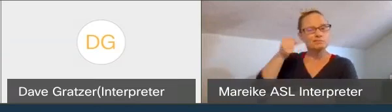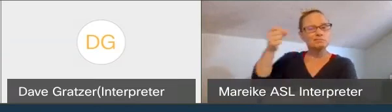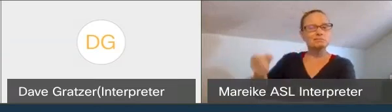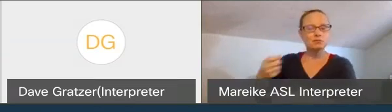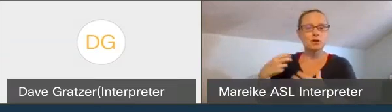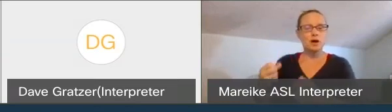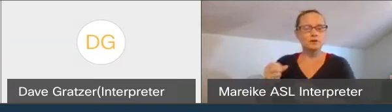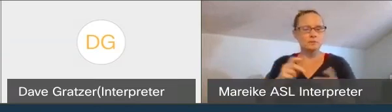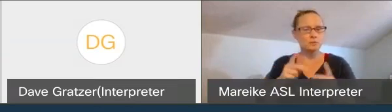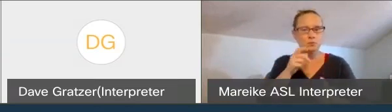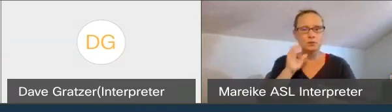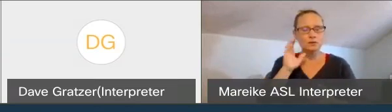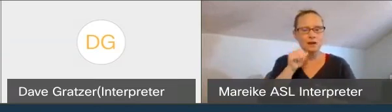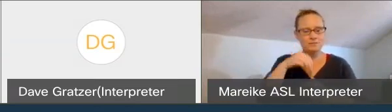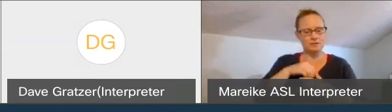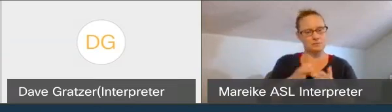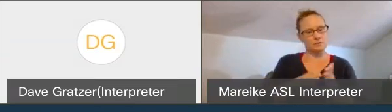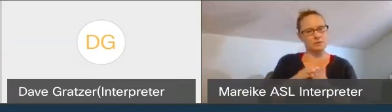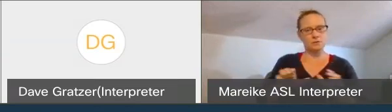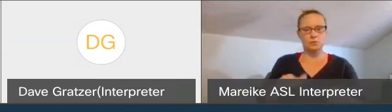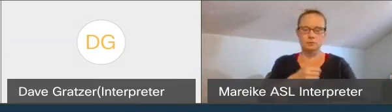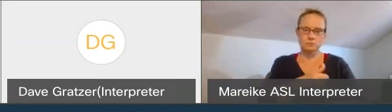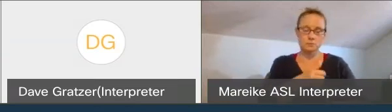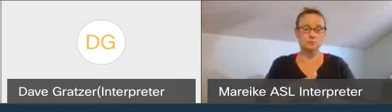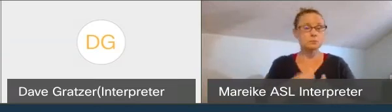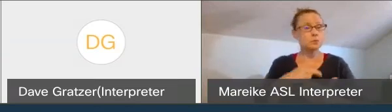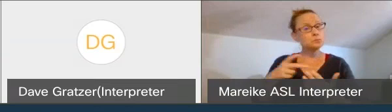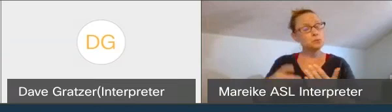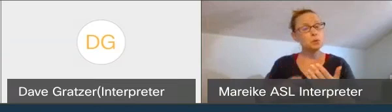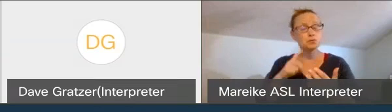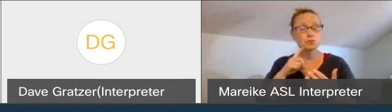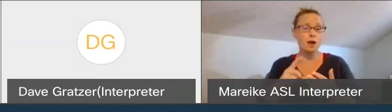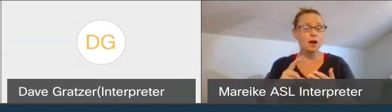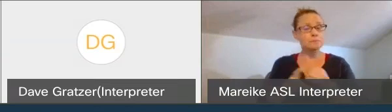have internal motivation to do it themselves. Most program sentences are complete